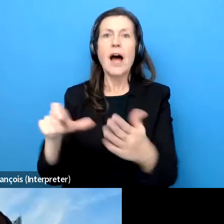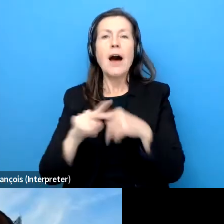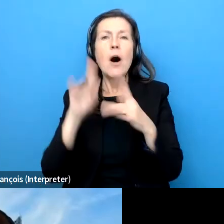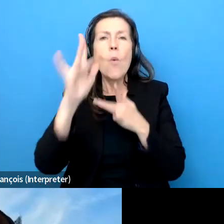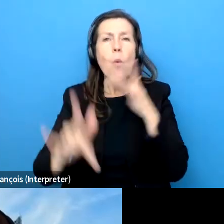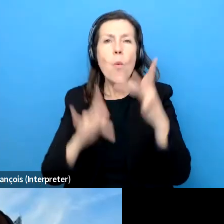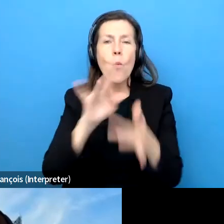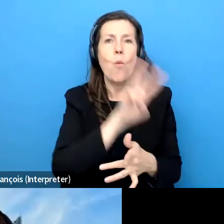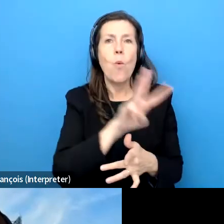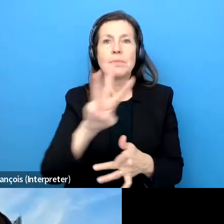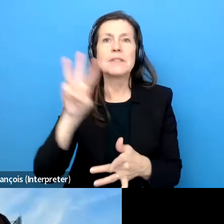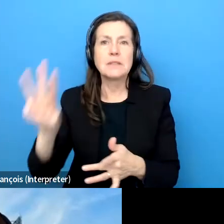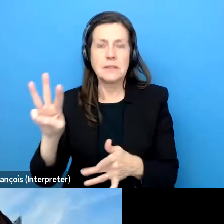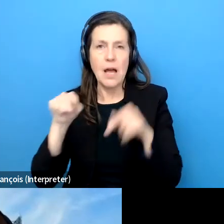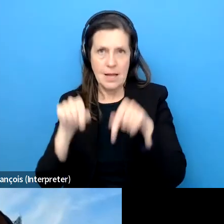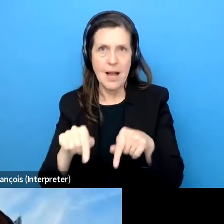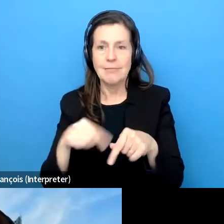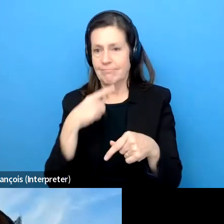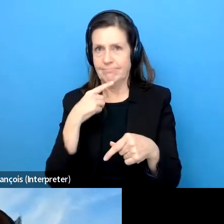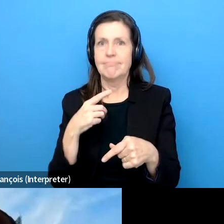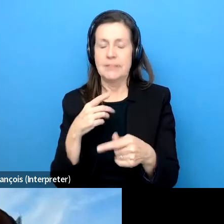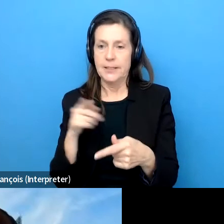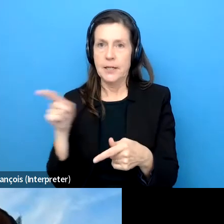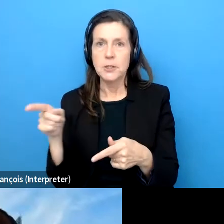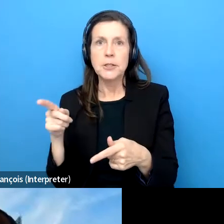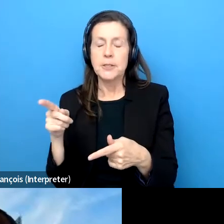which specifically looking for sexual encounters.